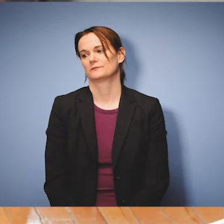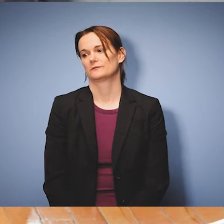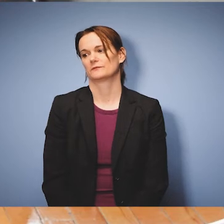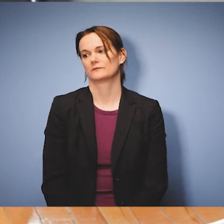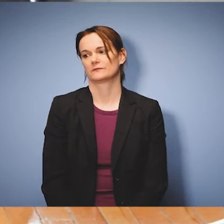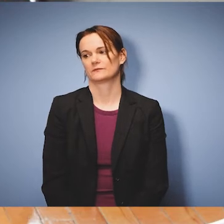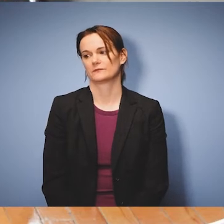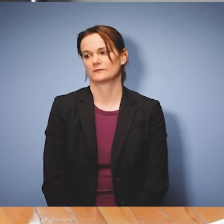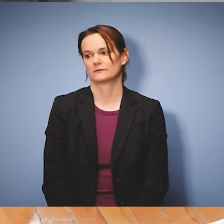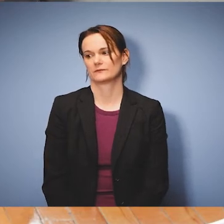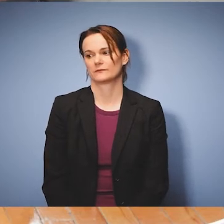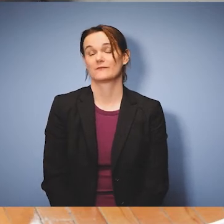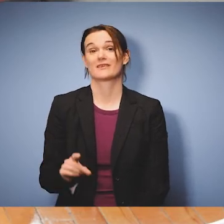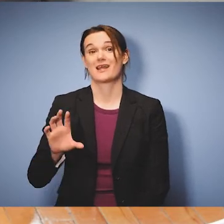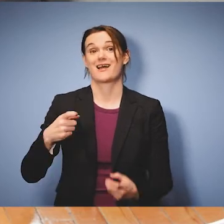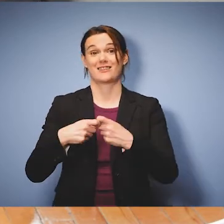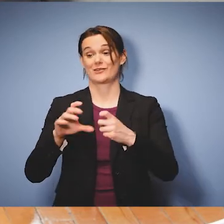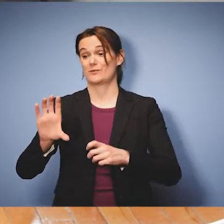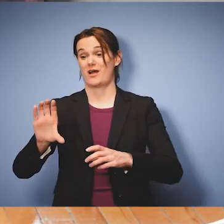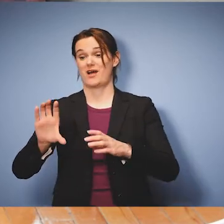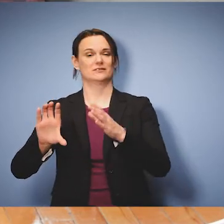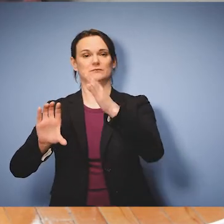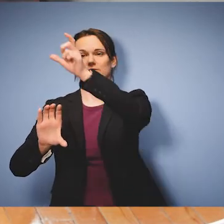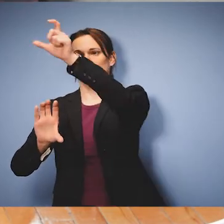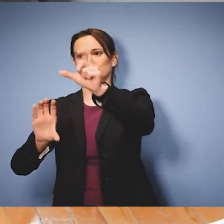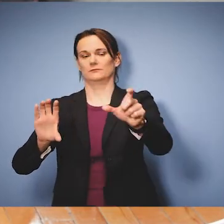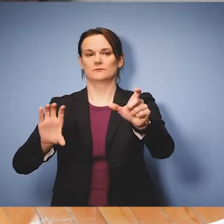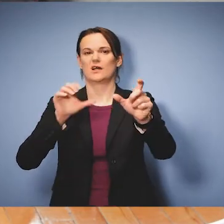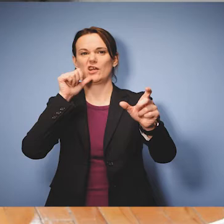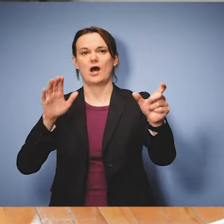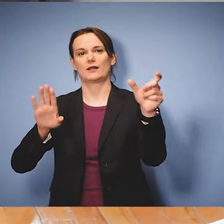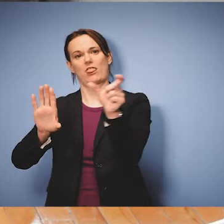We have avoided the plug and now we're gonna nail it on.